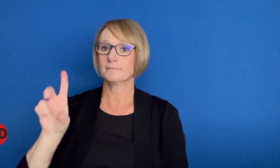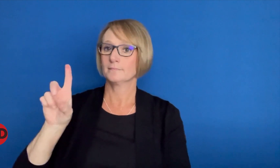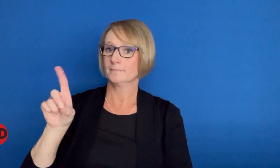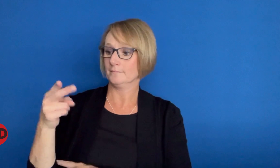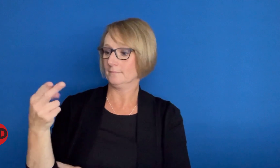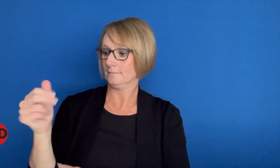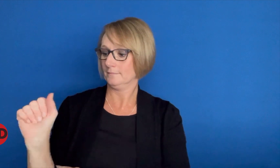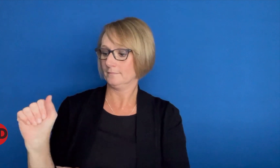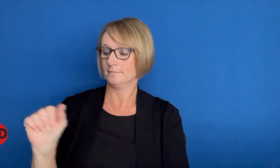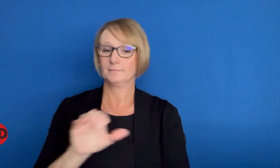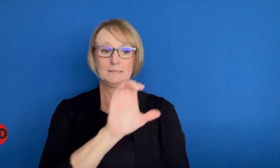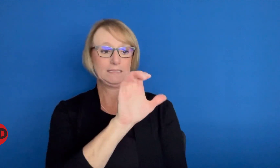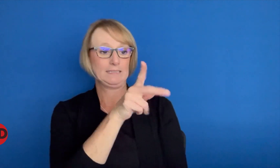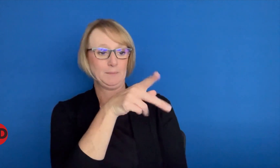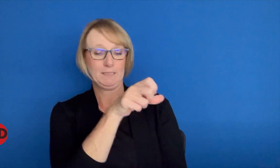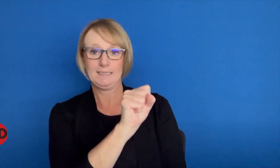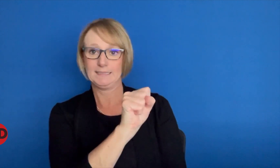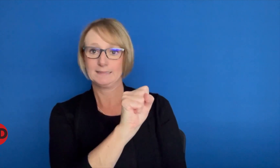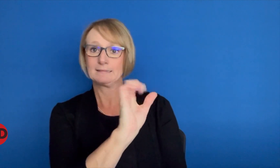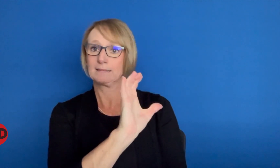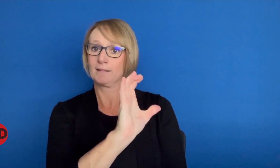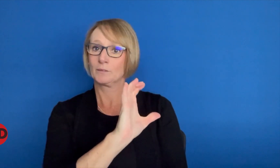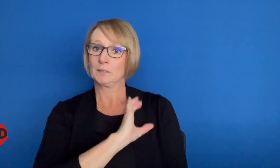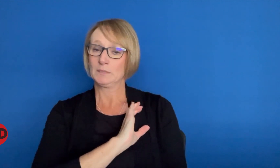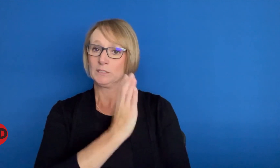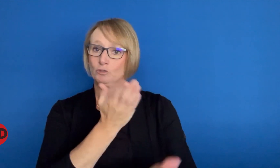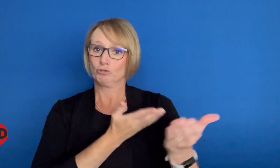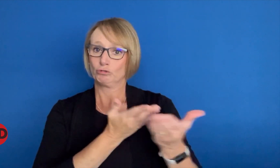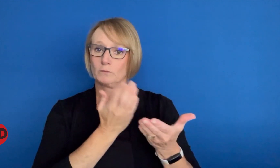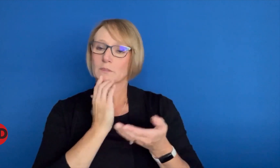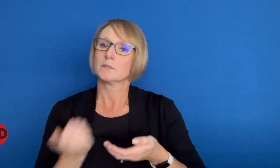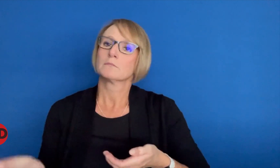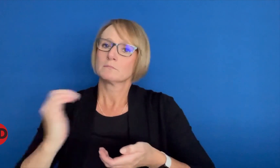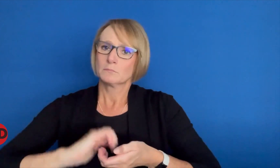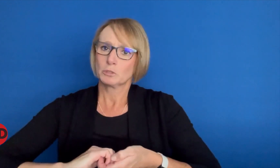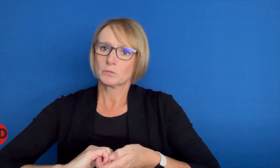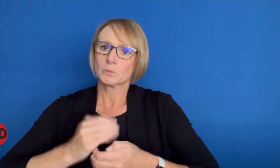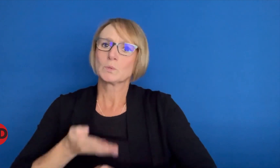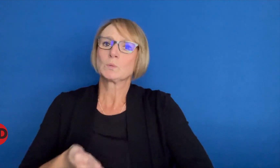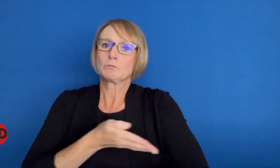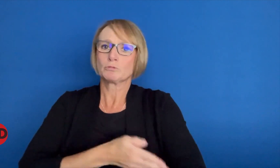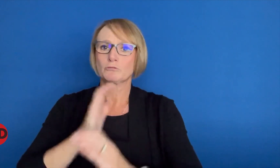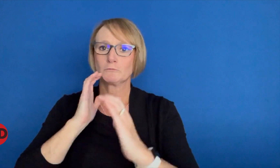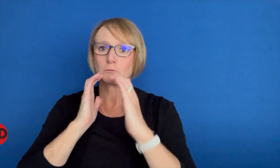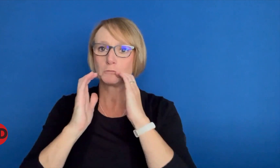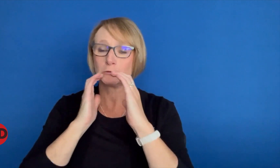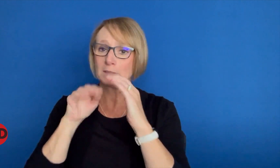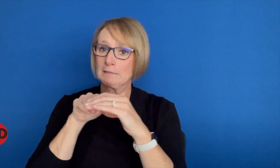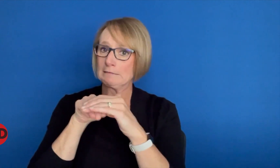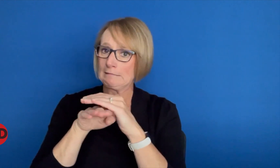DHA and CPS, Calgary Police Services are partnering to provide